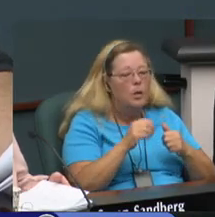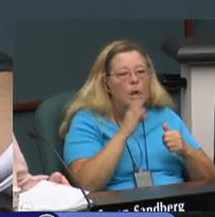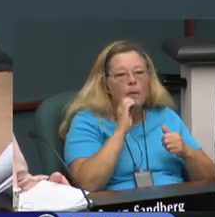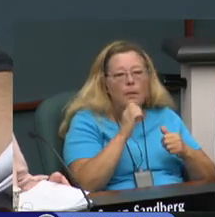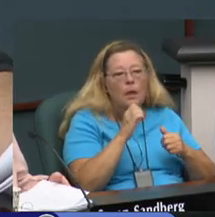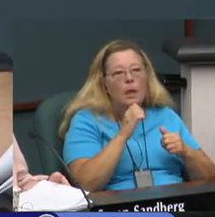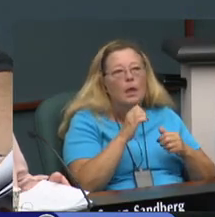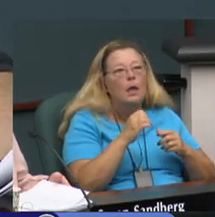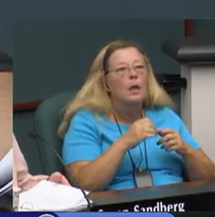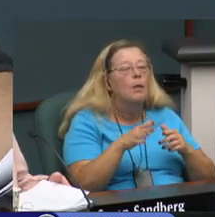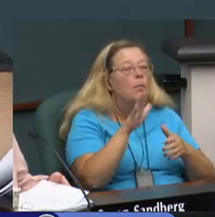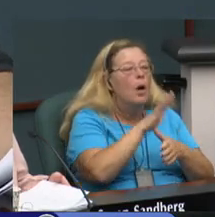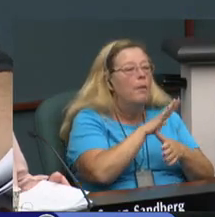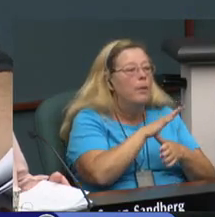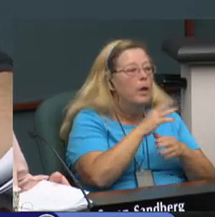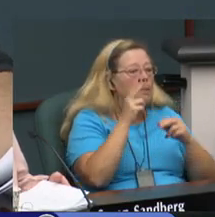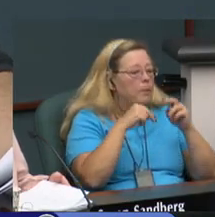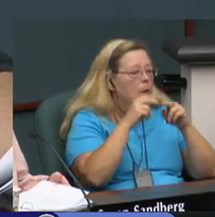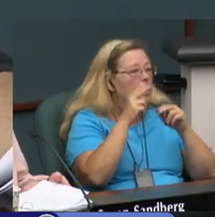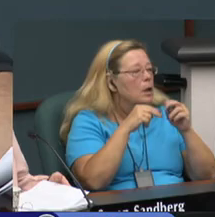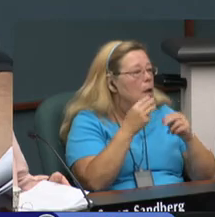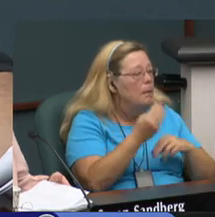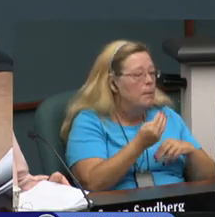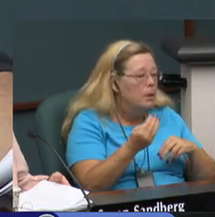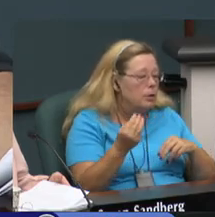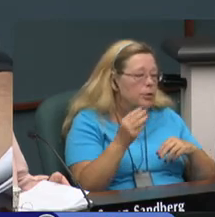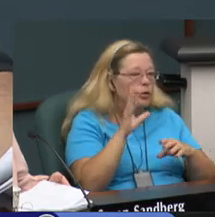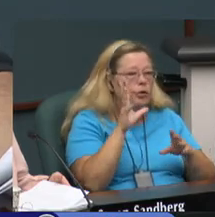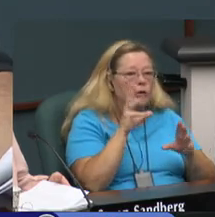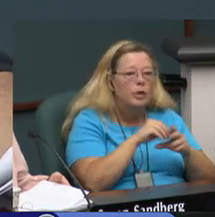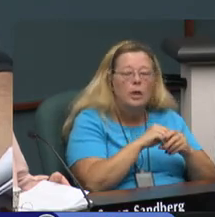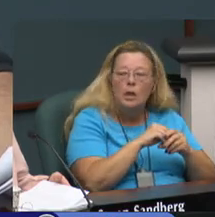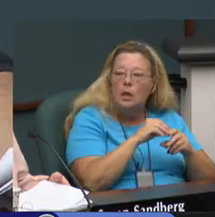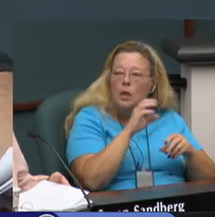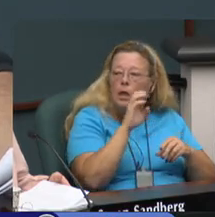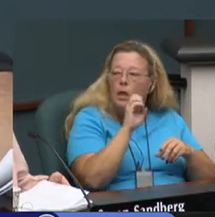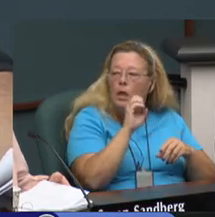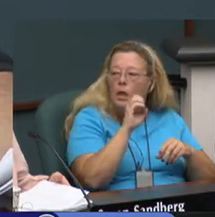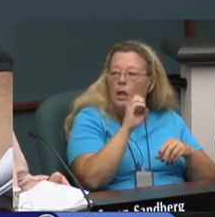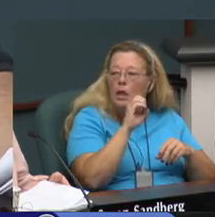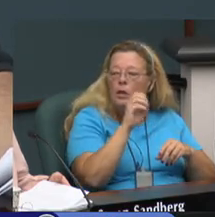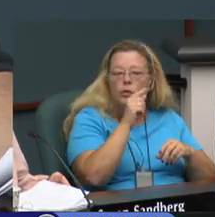building materials included is efense and transparent glass does that mean